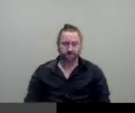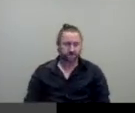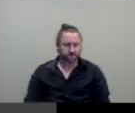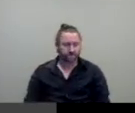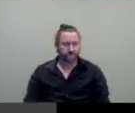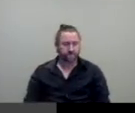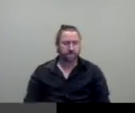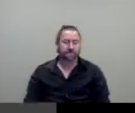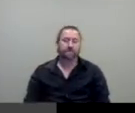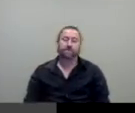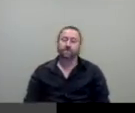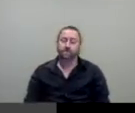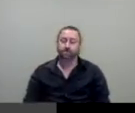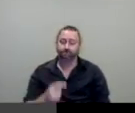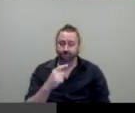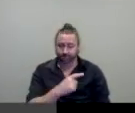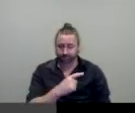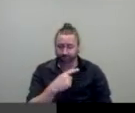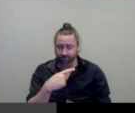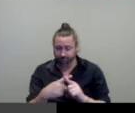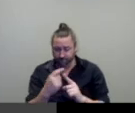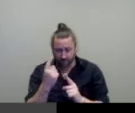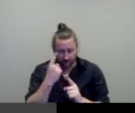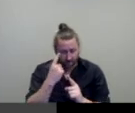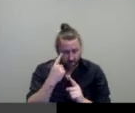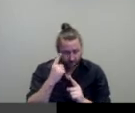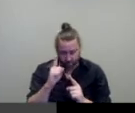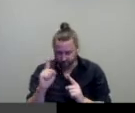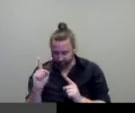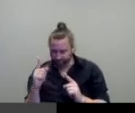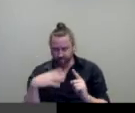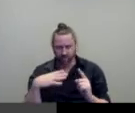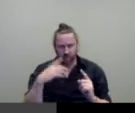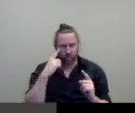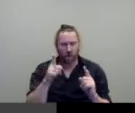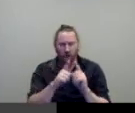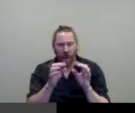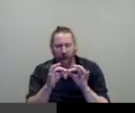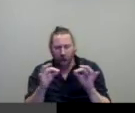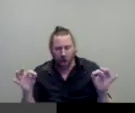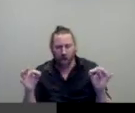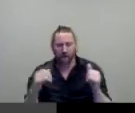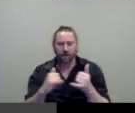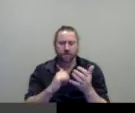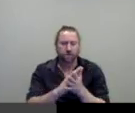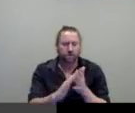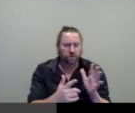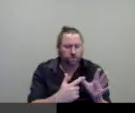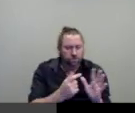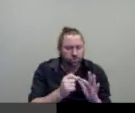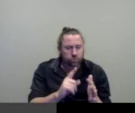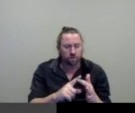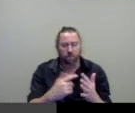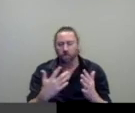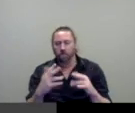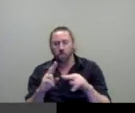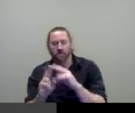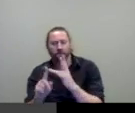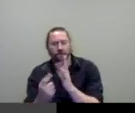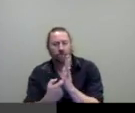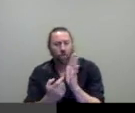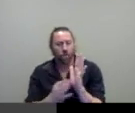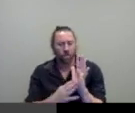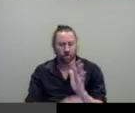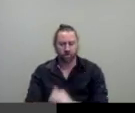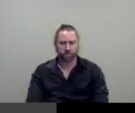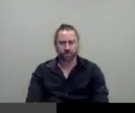these artists are also exploring formal properties line shape and form they all share a very reduced